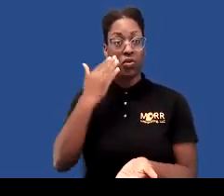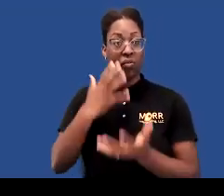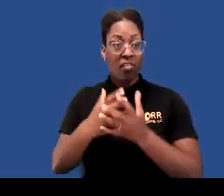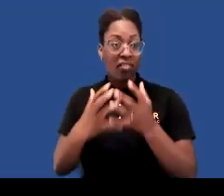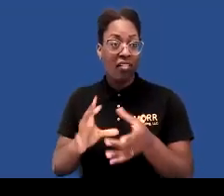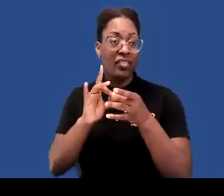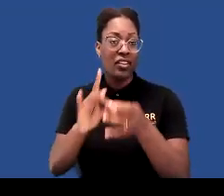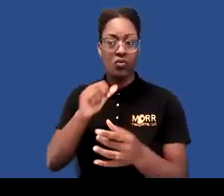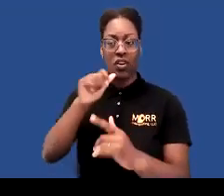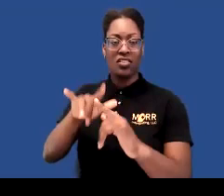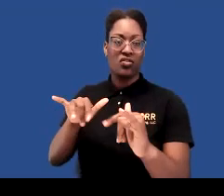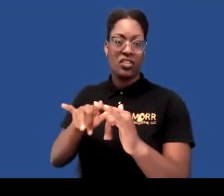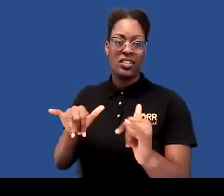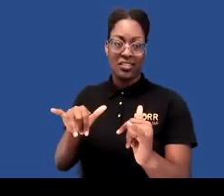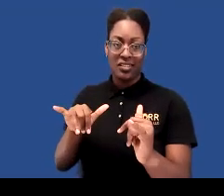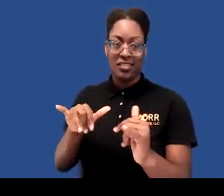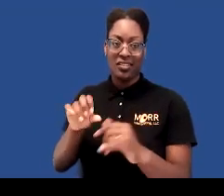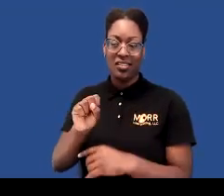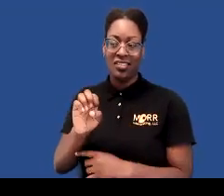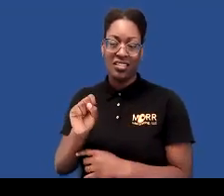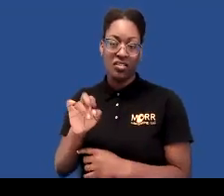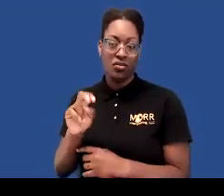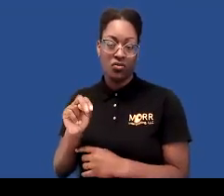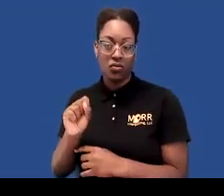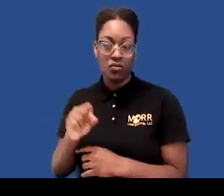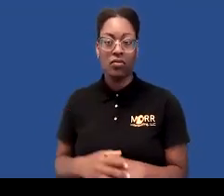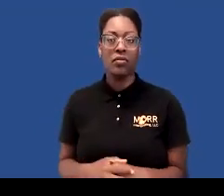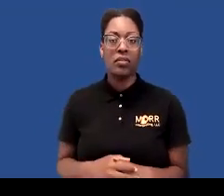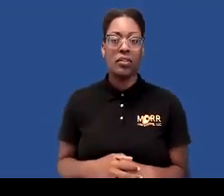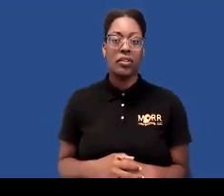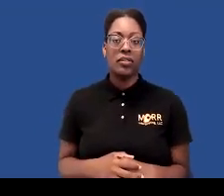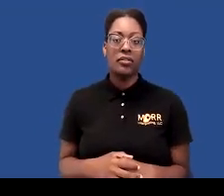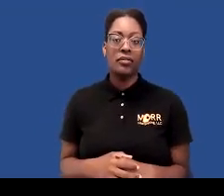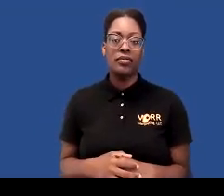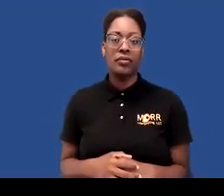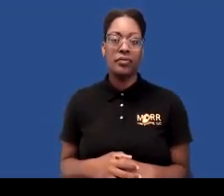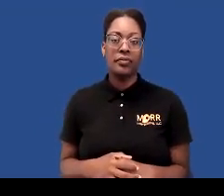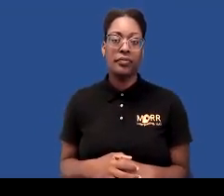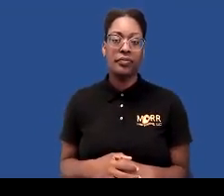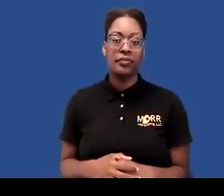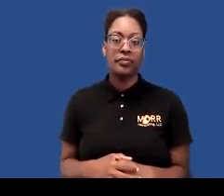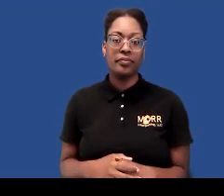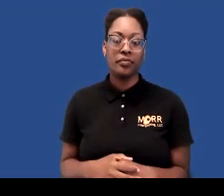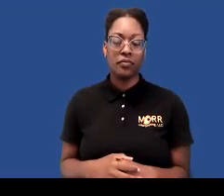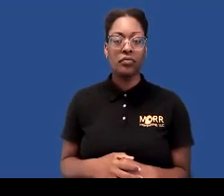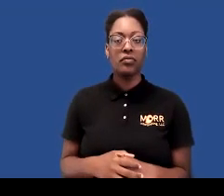In "Beyond the Lore: A Case for Asynchronous Online Tutoring Research," Denton posits that "a format that could have represented an innovation